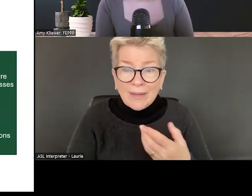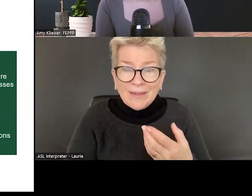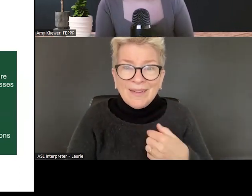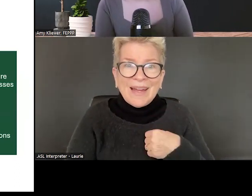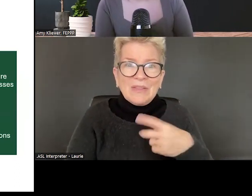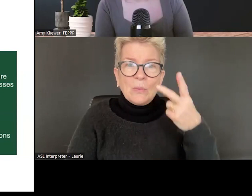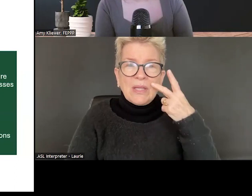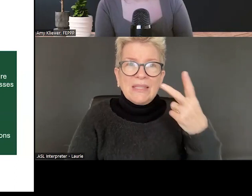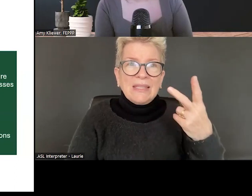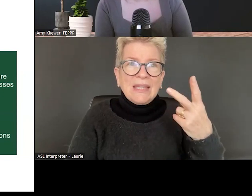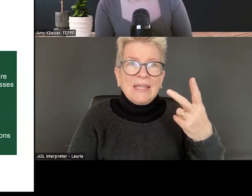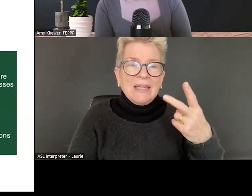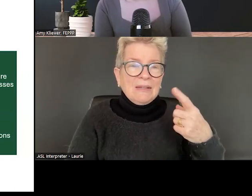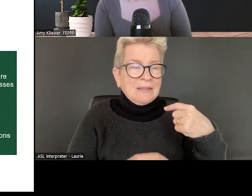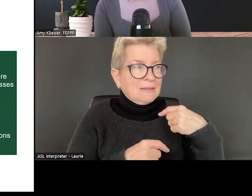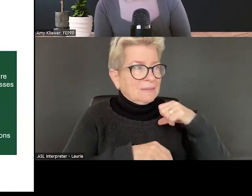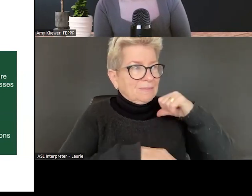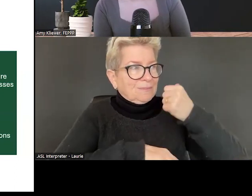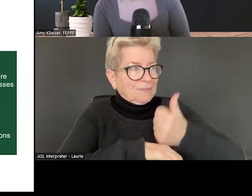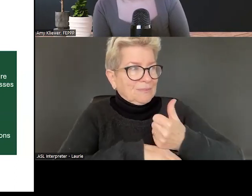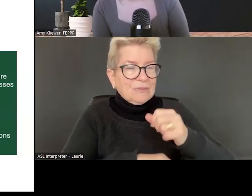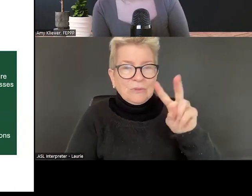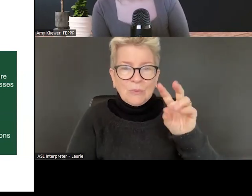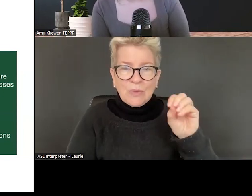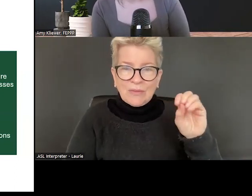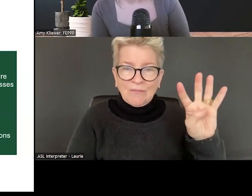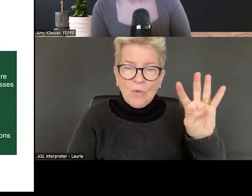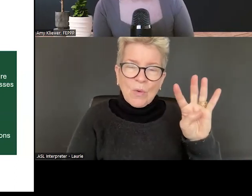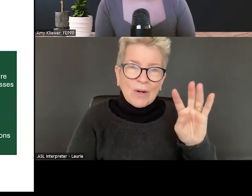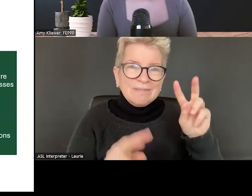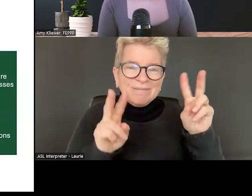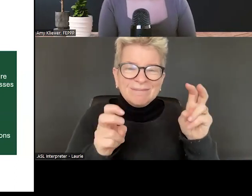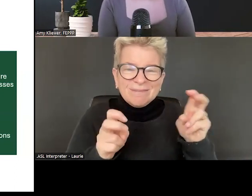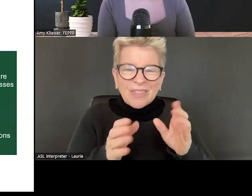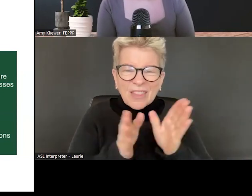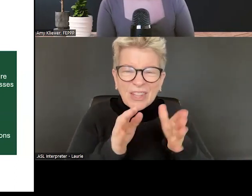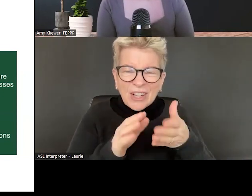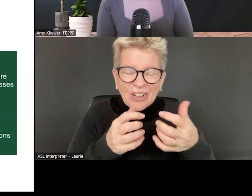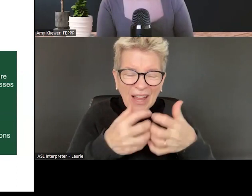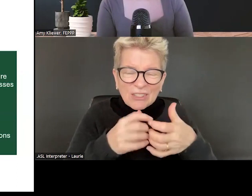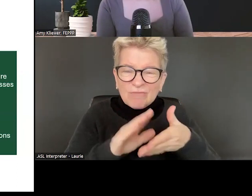we have existed since 2004 as The Little Engine That Could, formed by the Washington